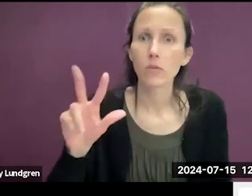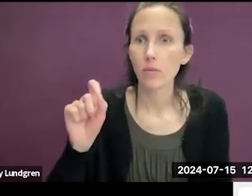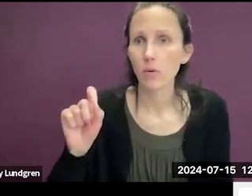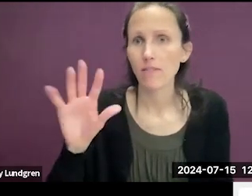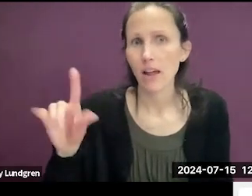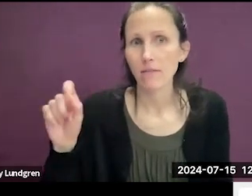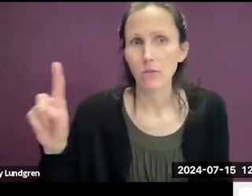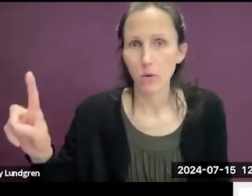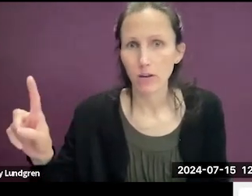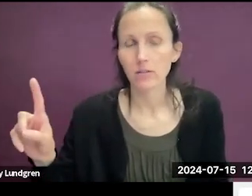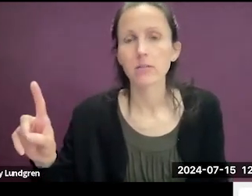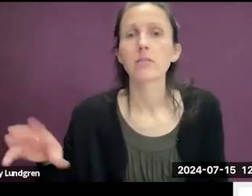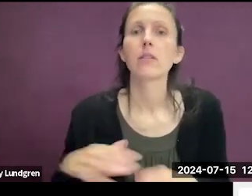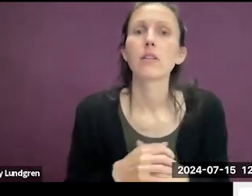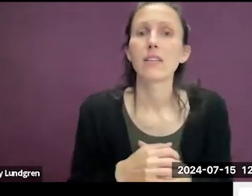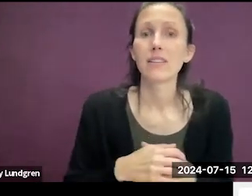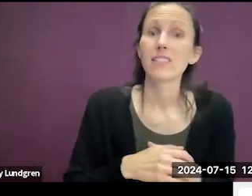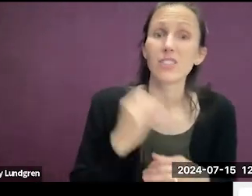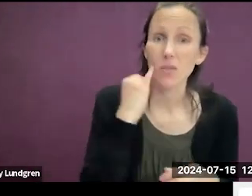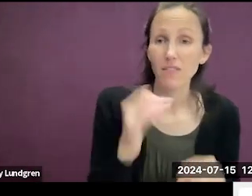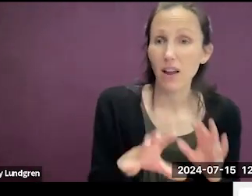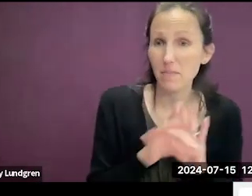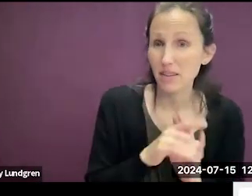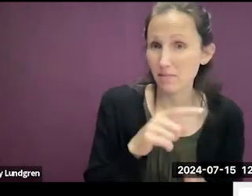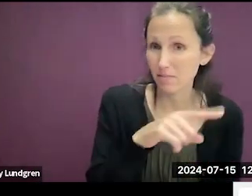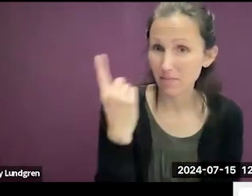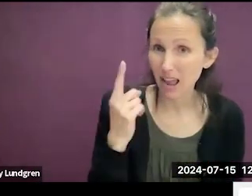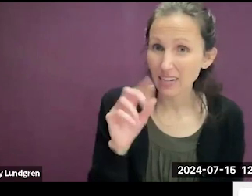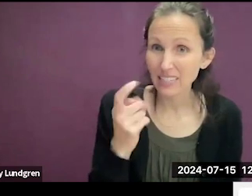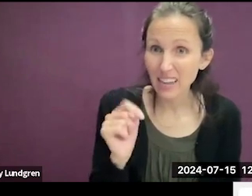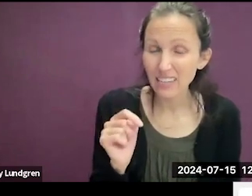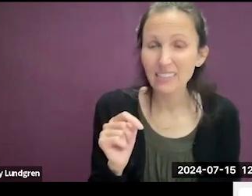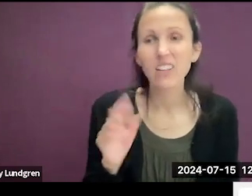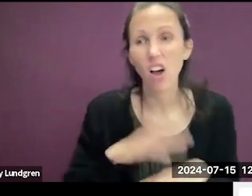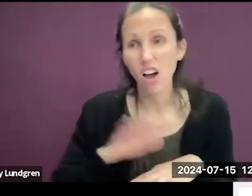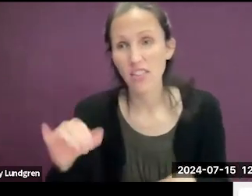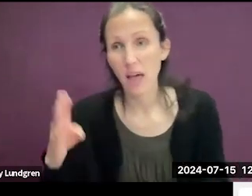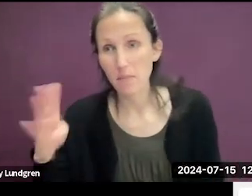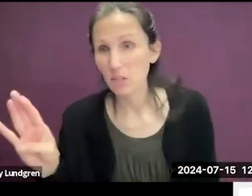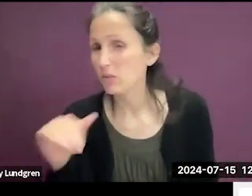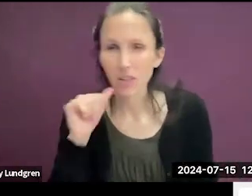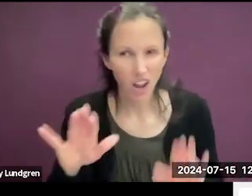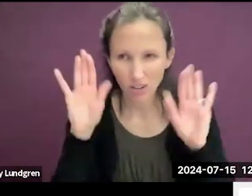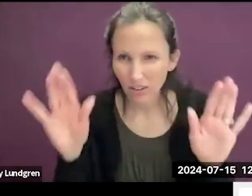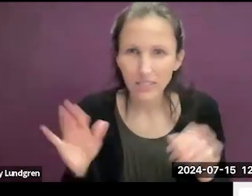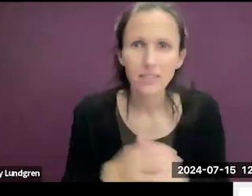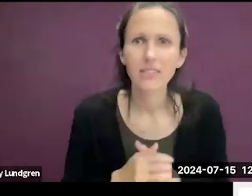So black text on blue, not super great. So here we are really slowly popping in. I should have typed in more words.